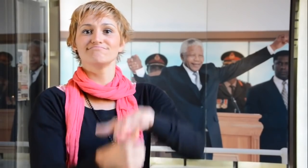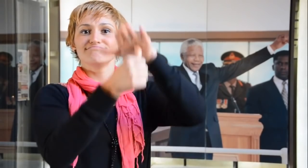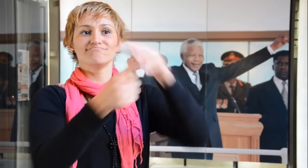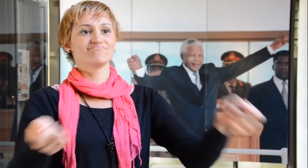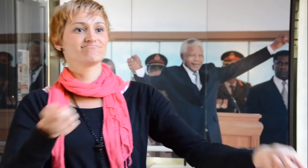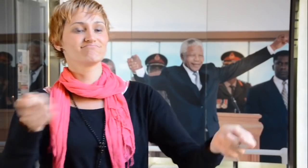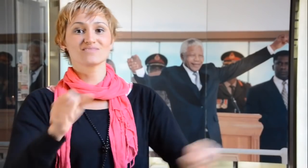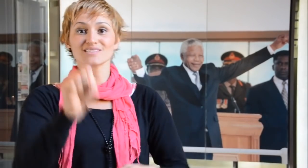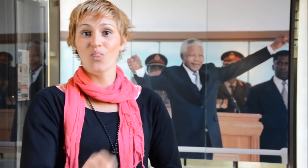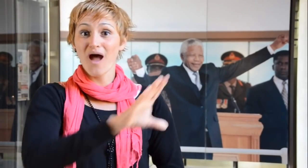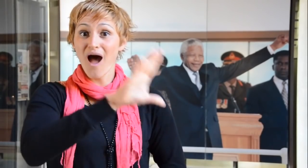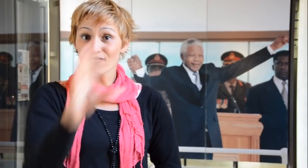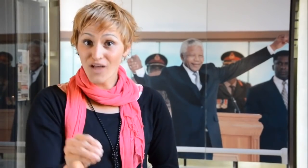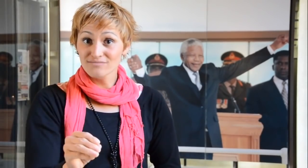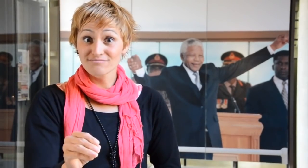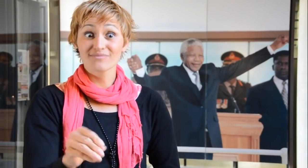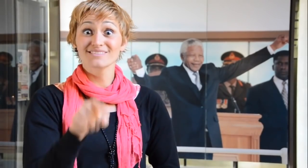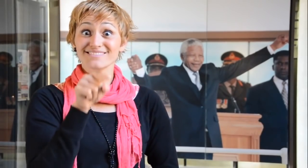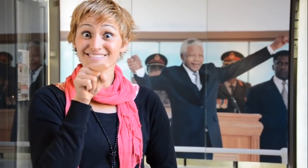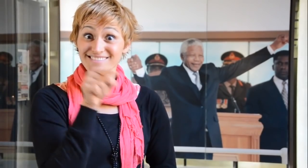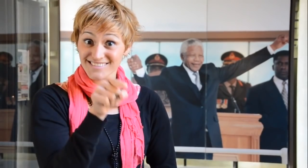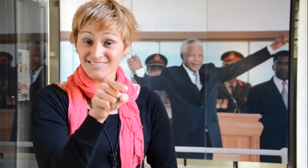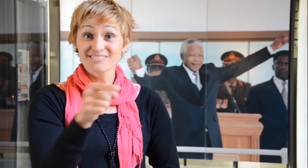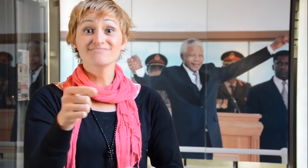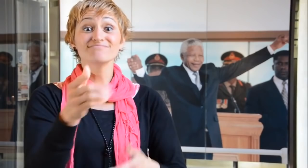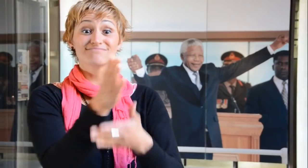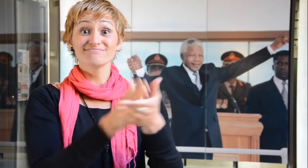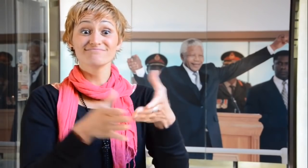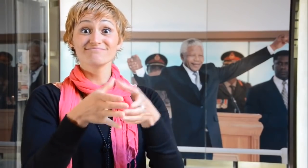and Mandela was voted the new president of South Africa.